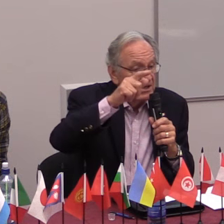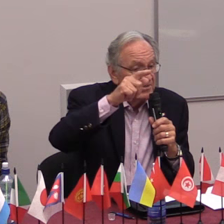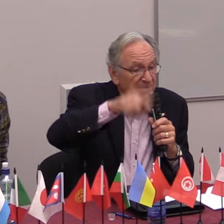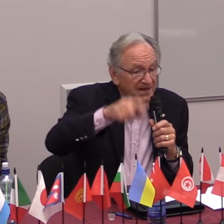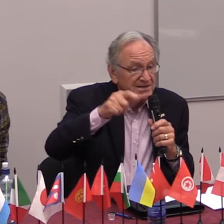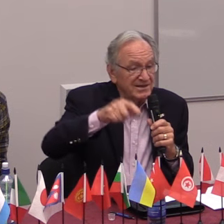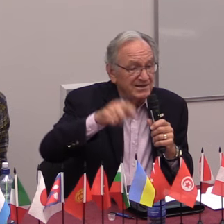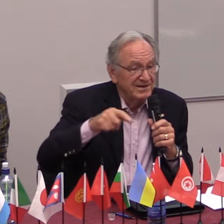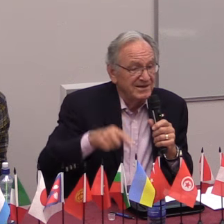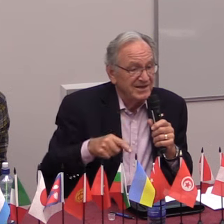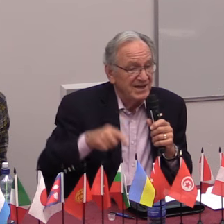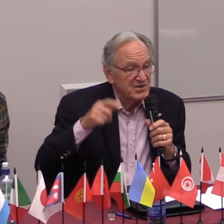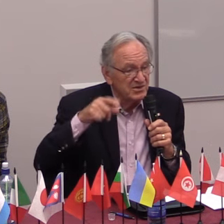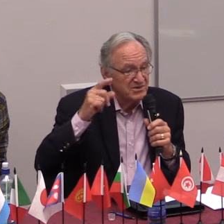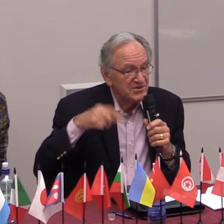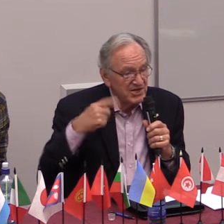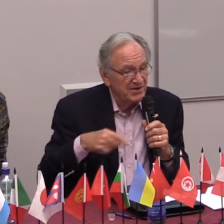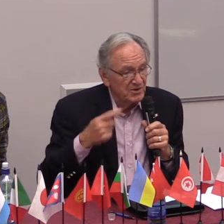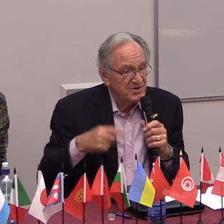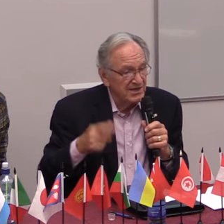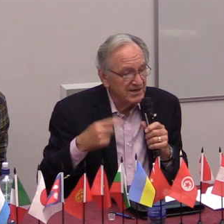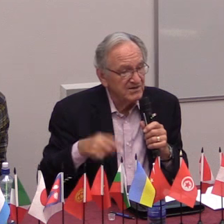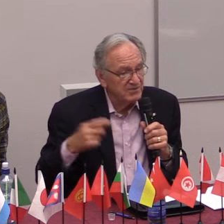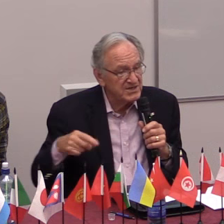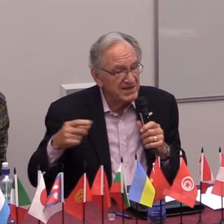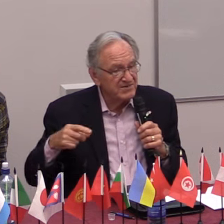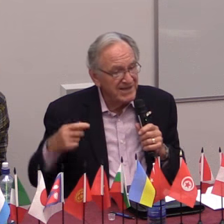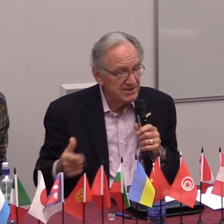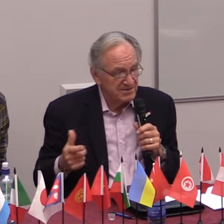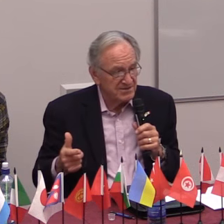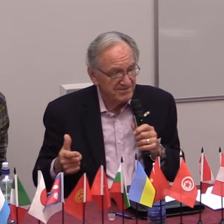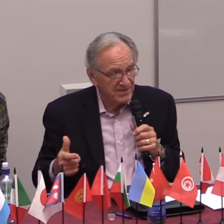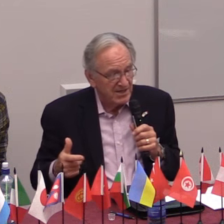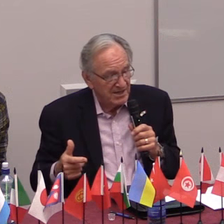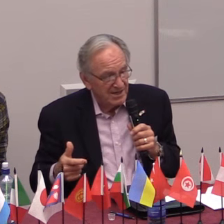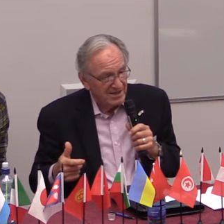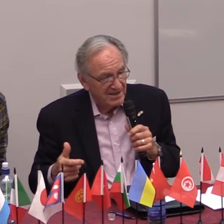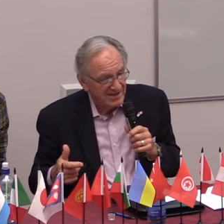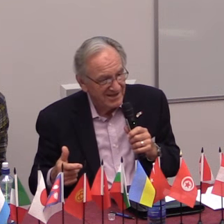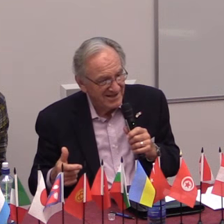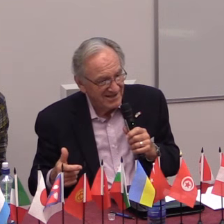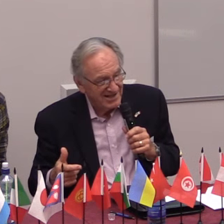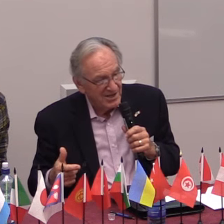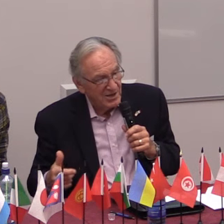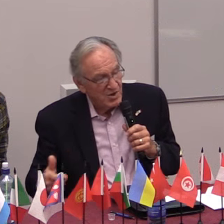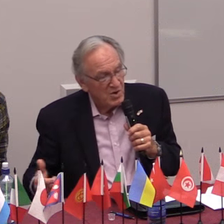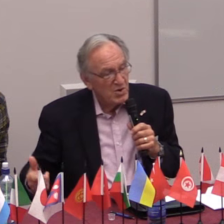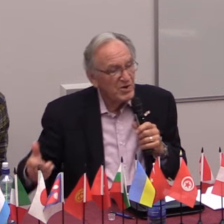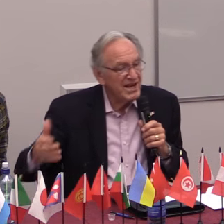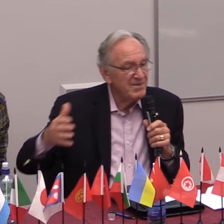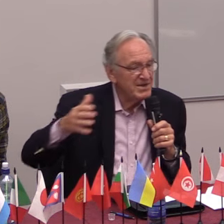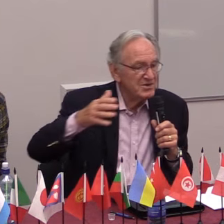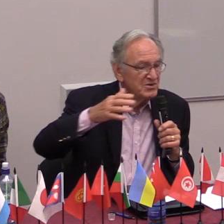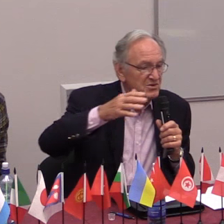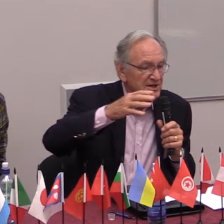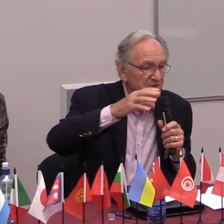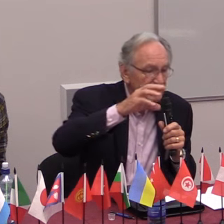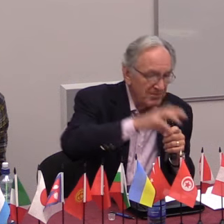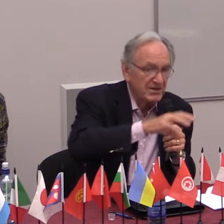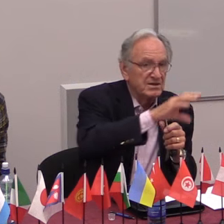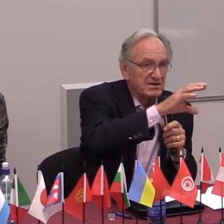But, a certain Senator was elected from the state of Texas who came in to the Republican